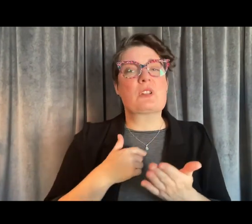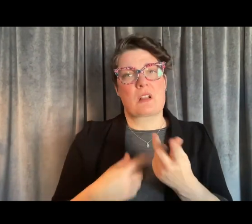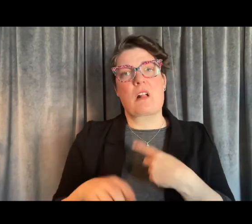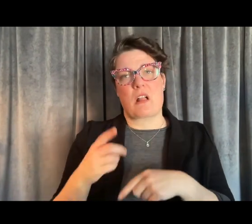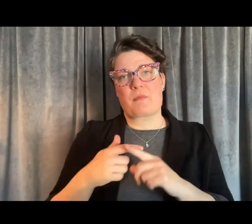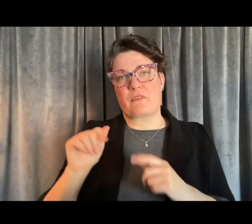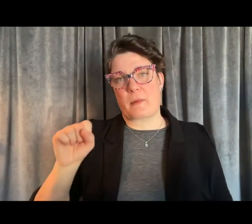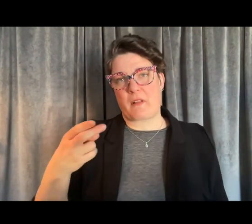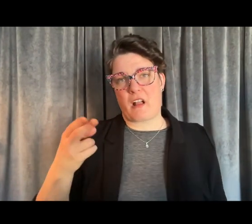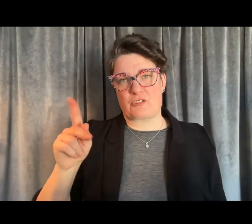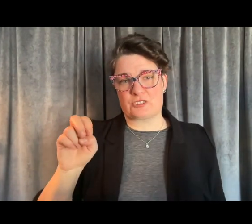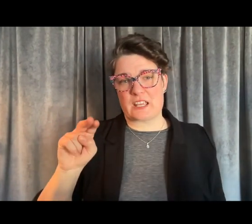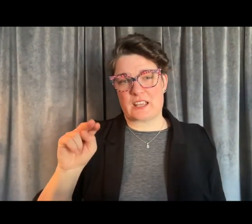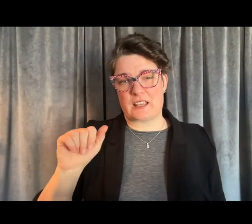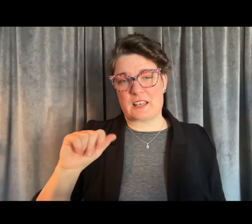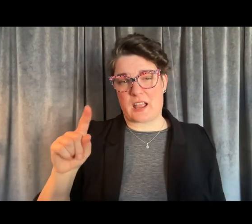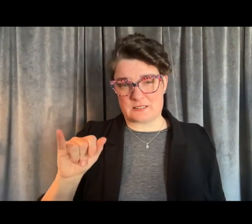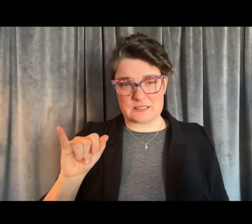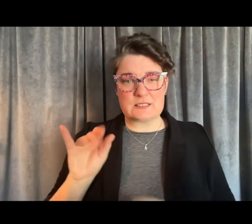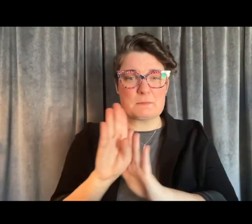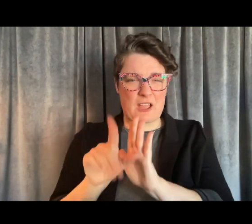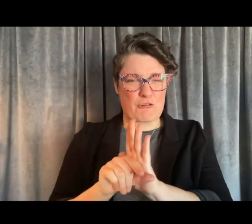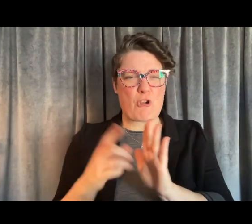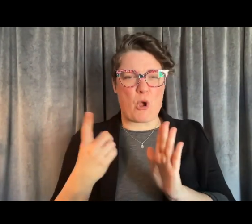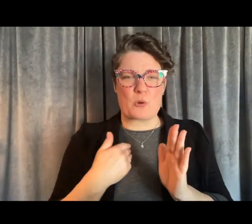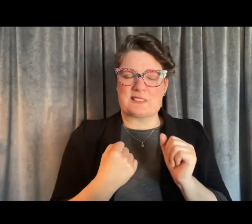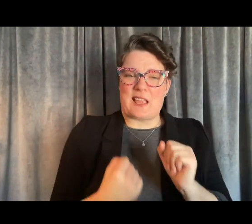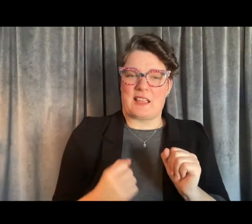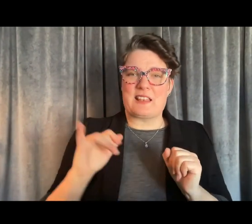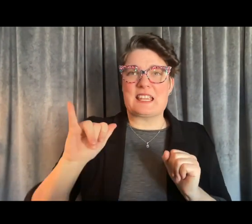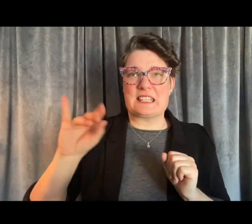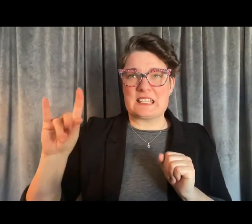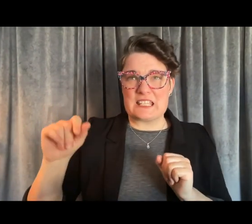I come from a Ashkenazi background and I always had this like Yiddishe